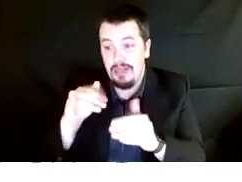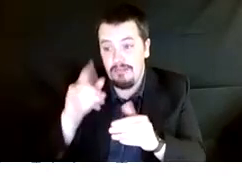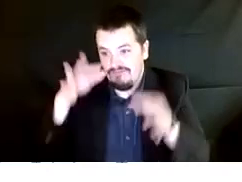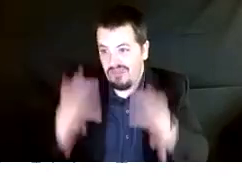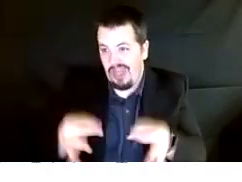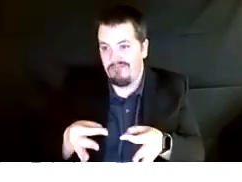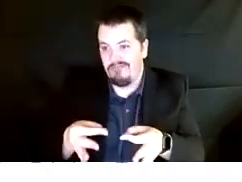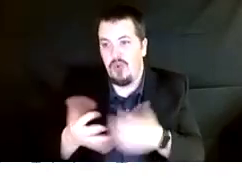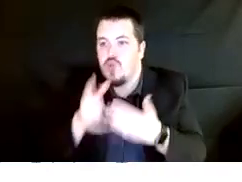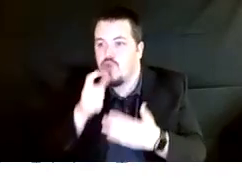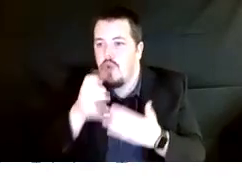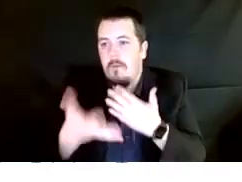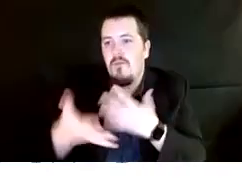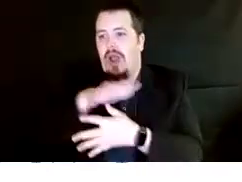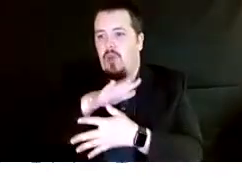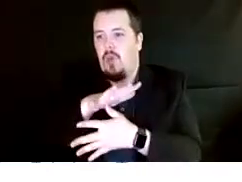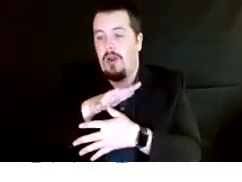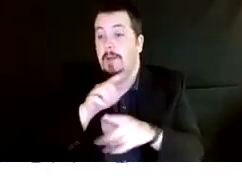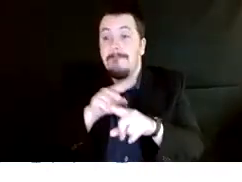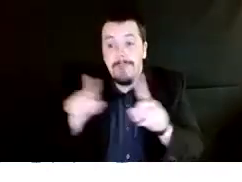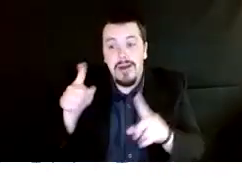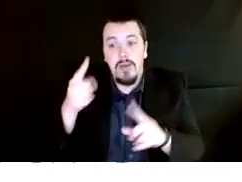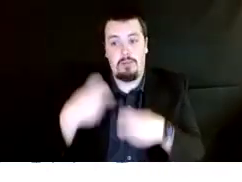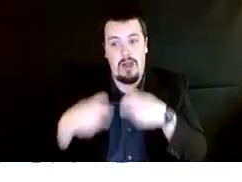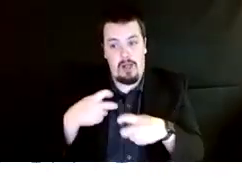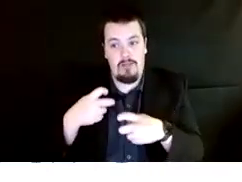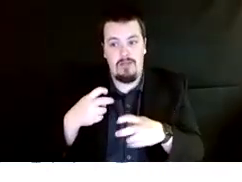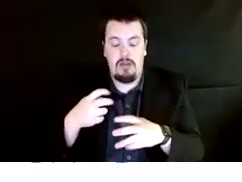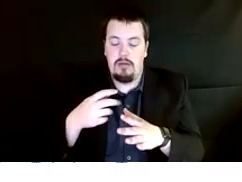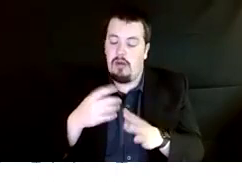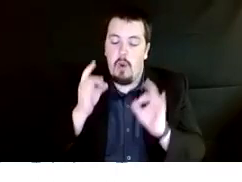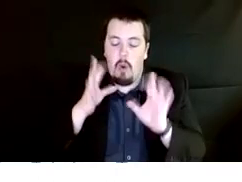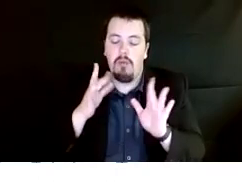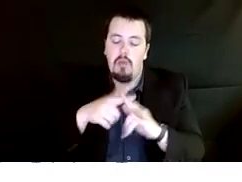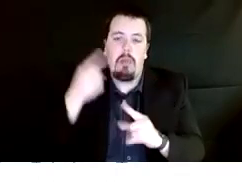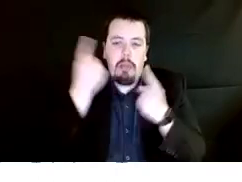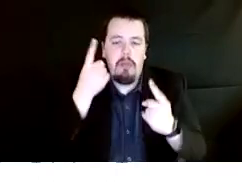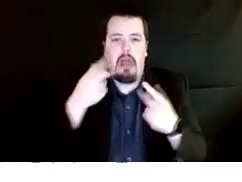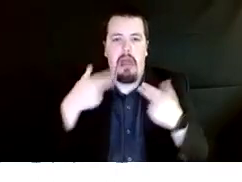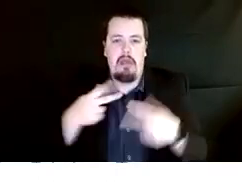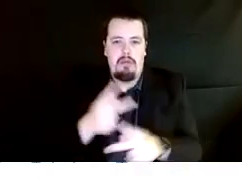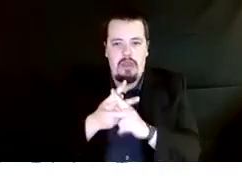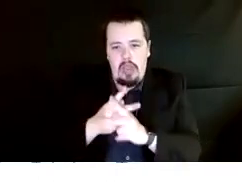in addition to the fact that it's just very disturbing to think about our healthcare being uh